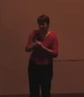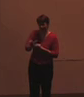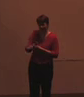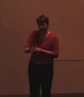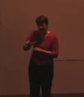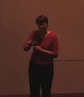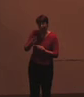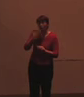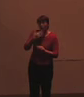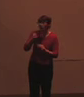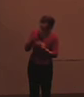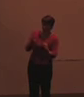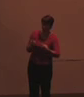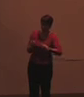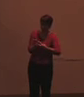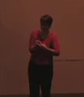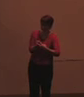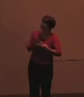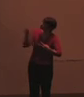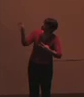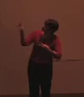The older books has the numbers and categories,